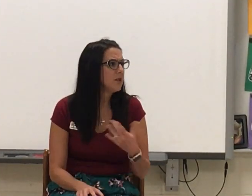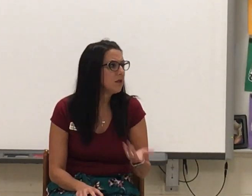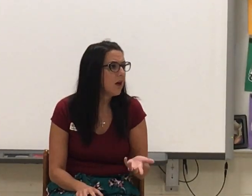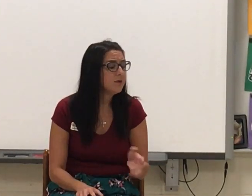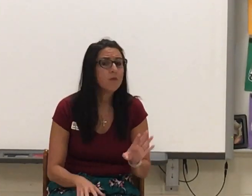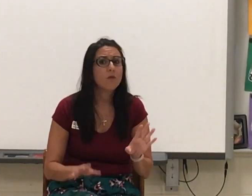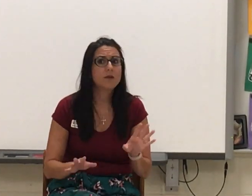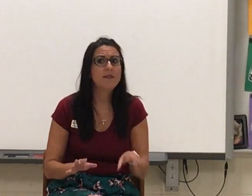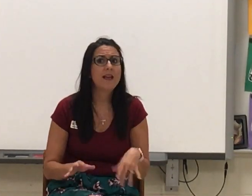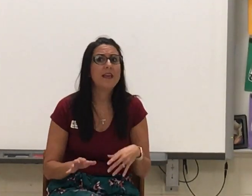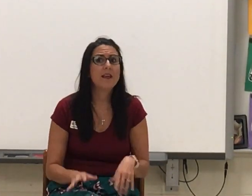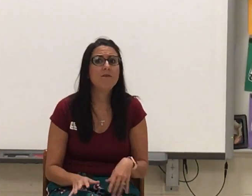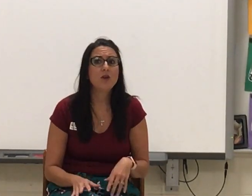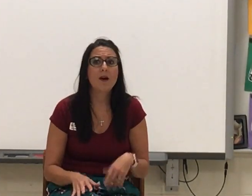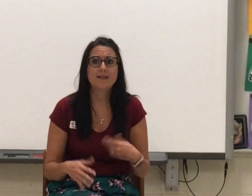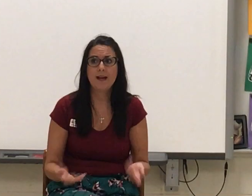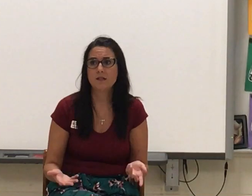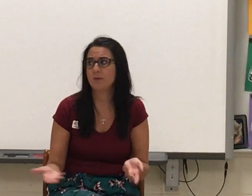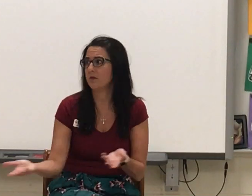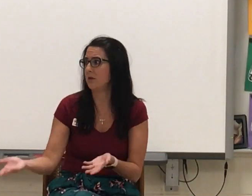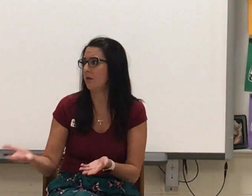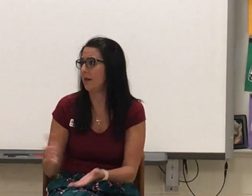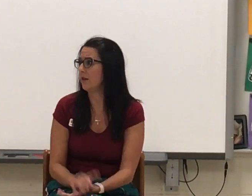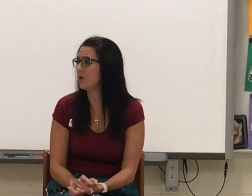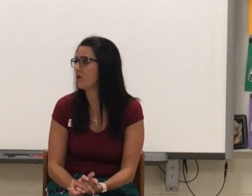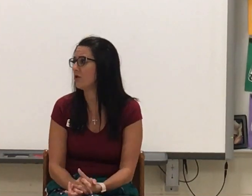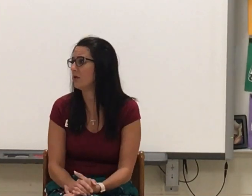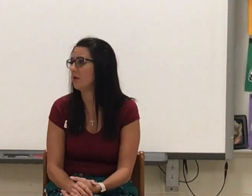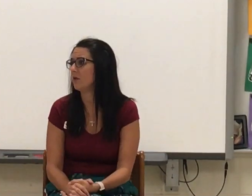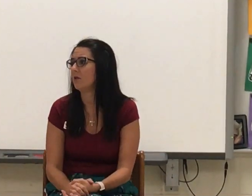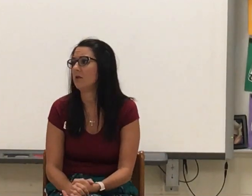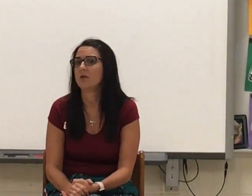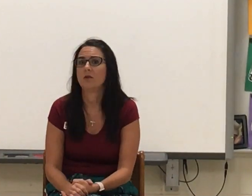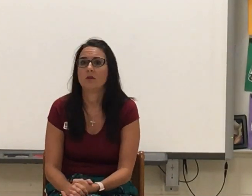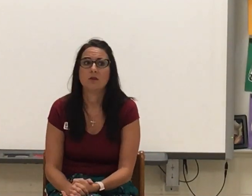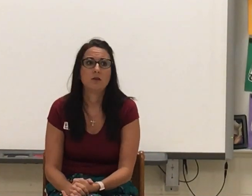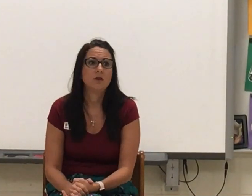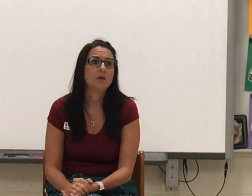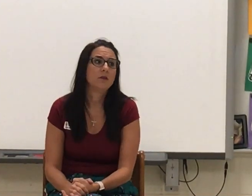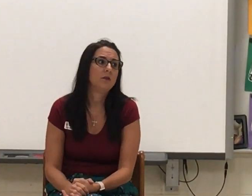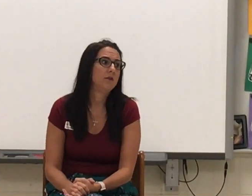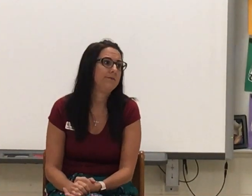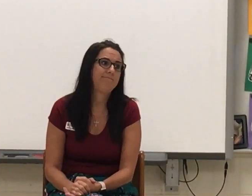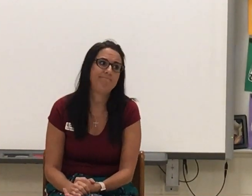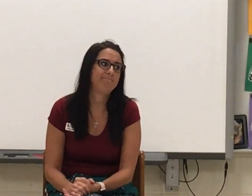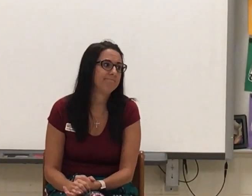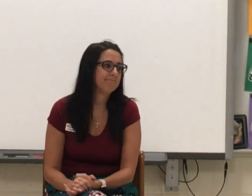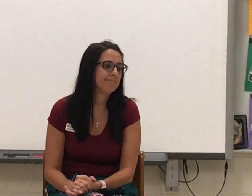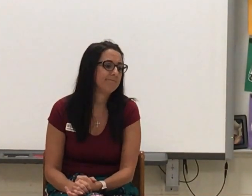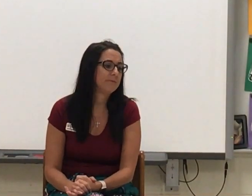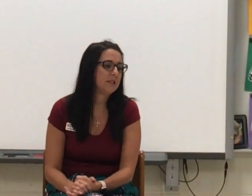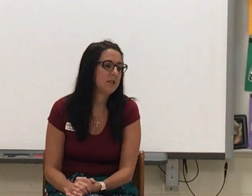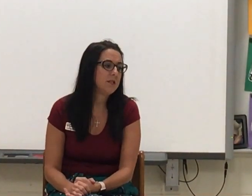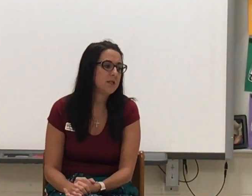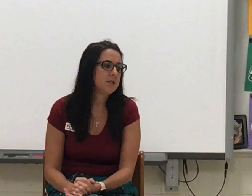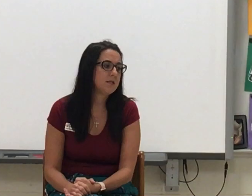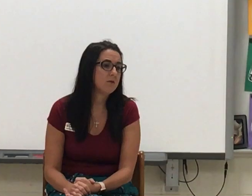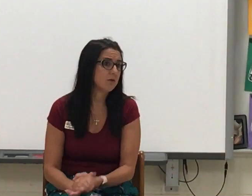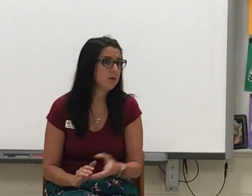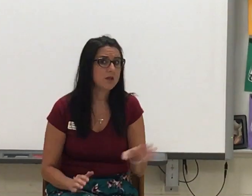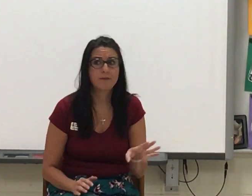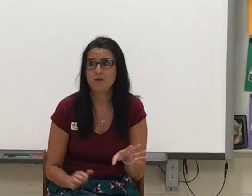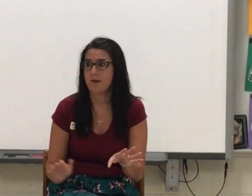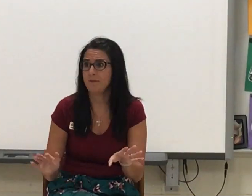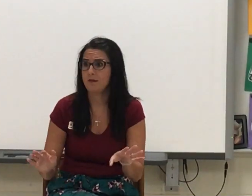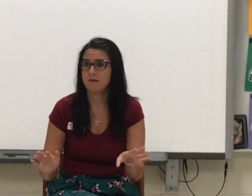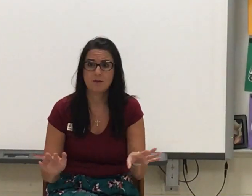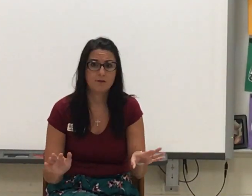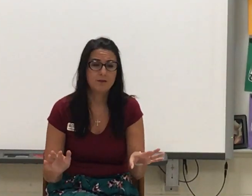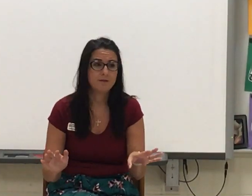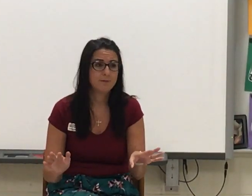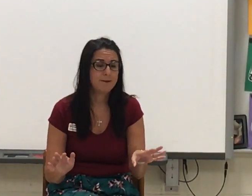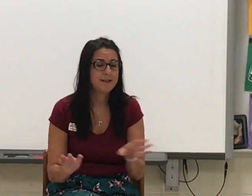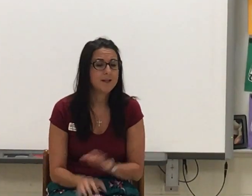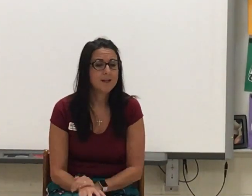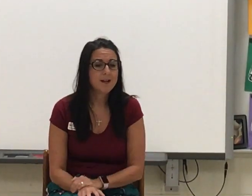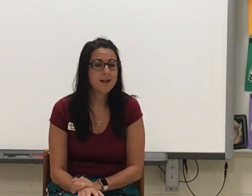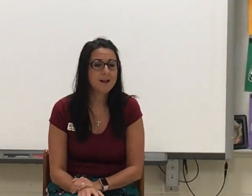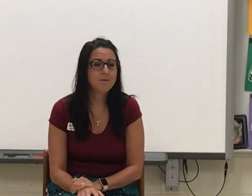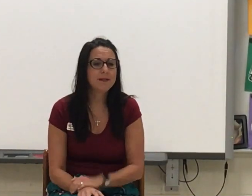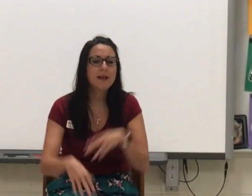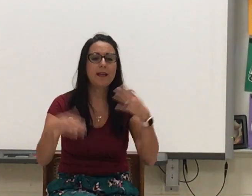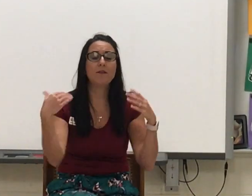slowly... Did they give you a textbook to learn English? Some of you maybe... Did they